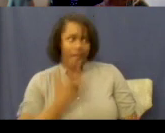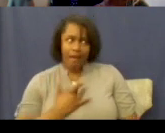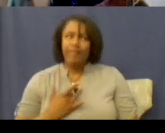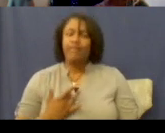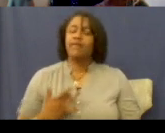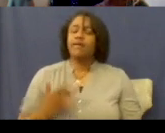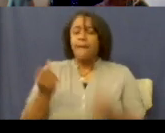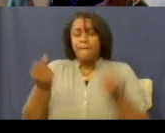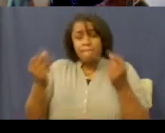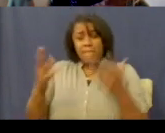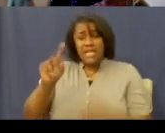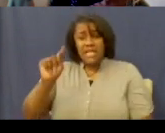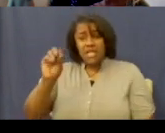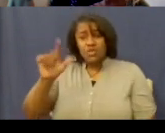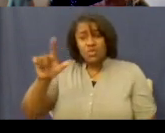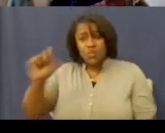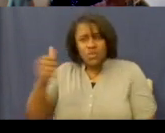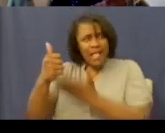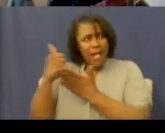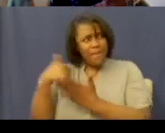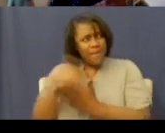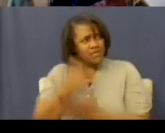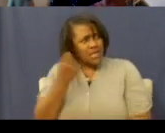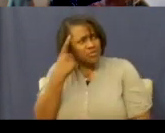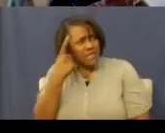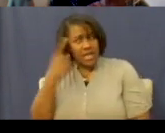how the brain works, and the tools don't hurt people.